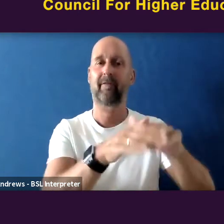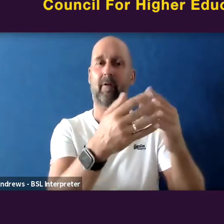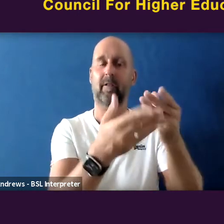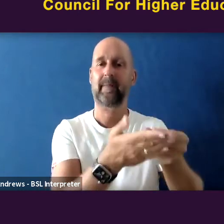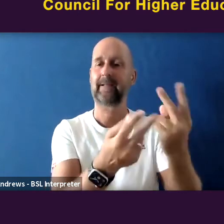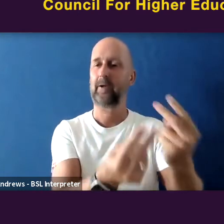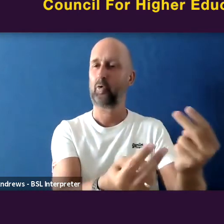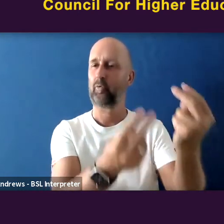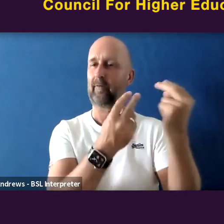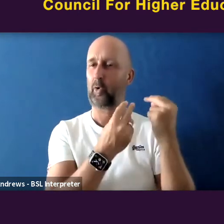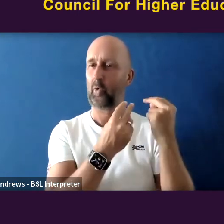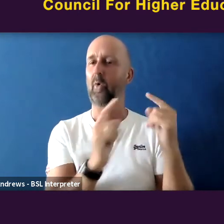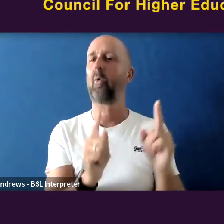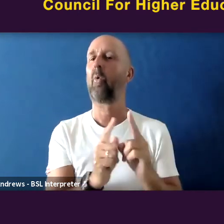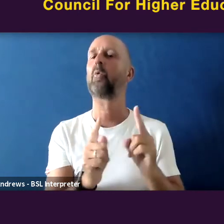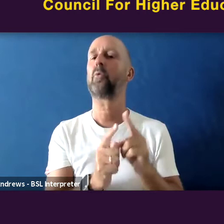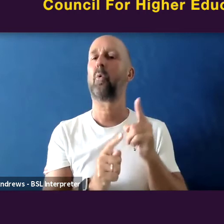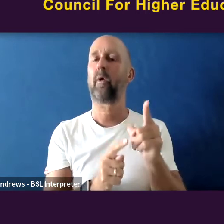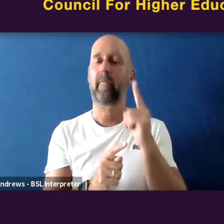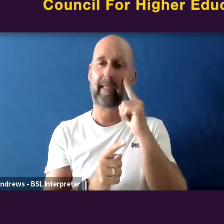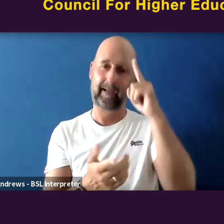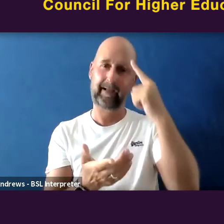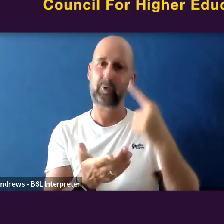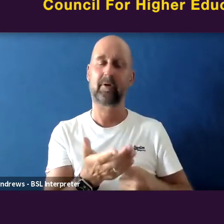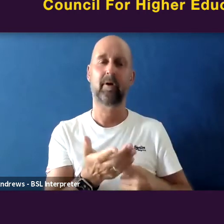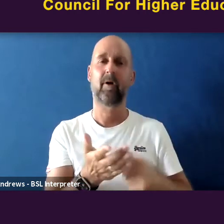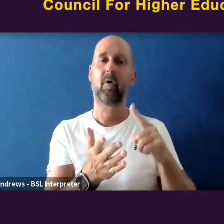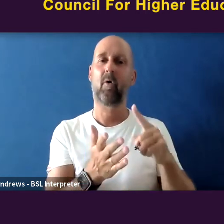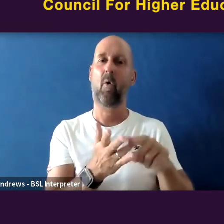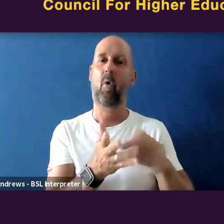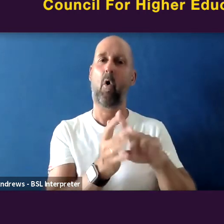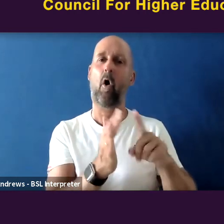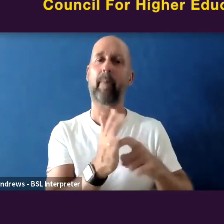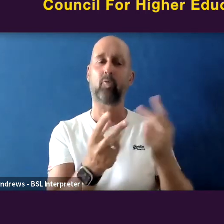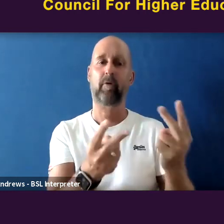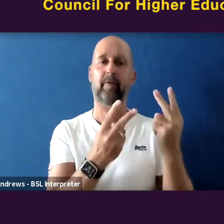and the conclusion of the Augur review of student fees and finances.